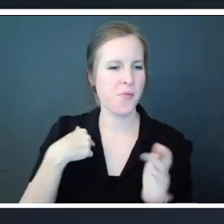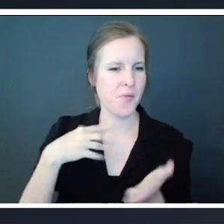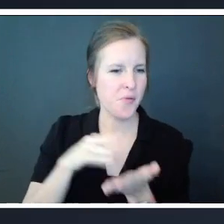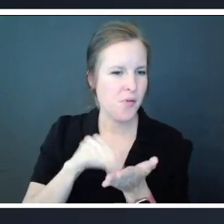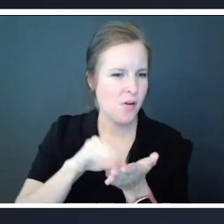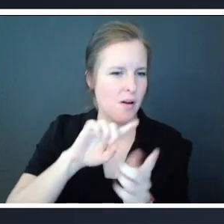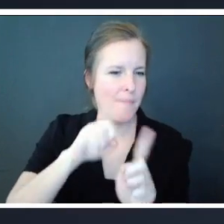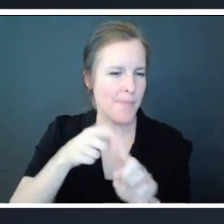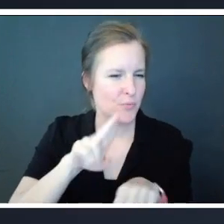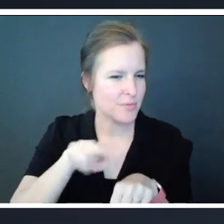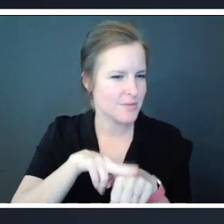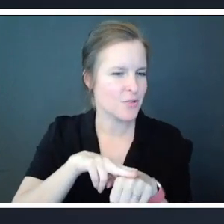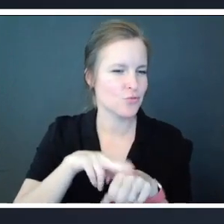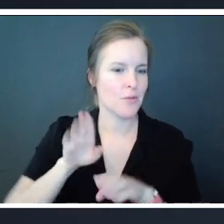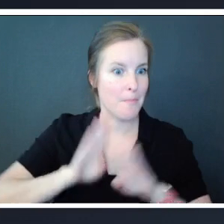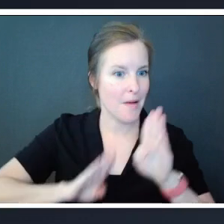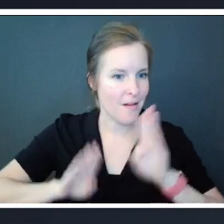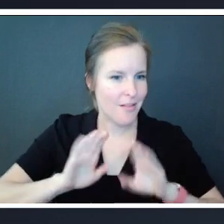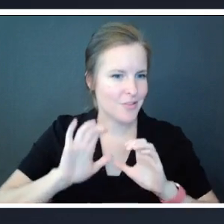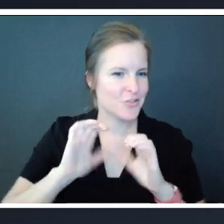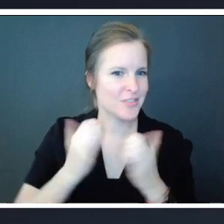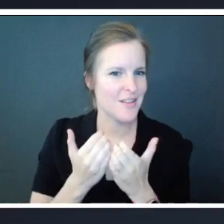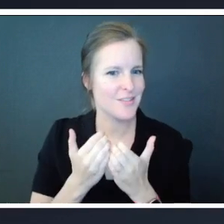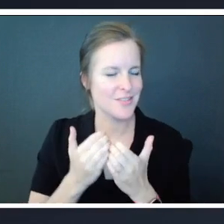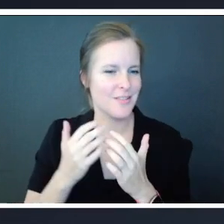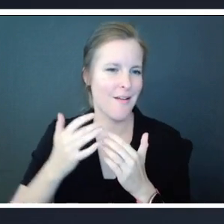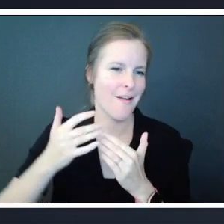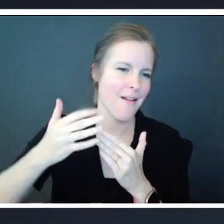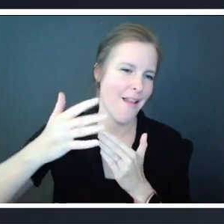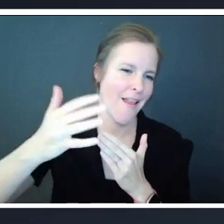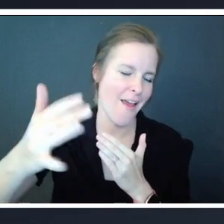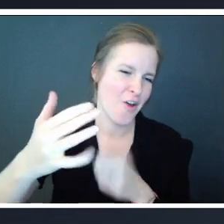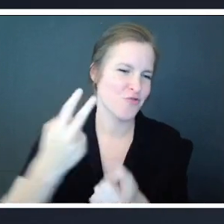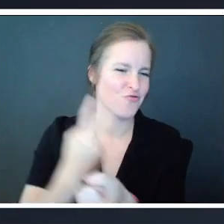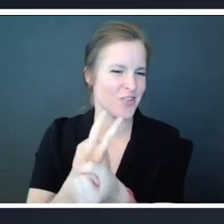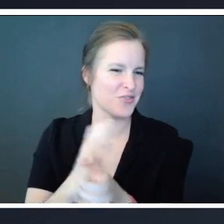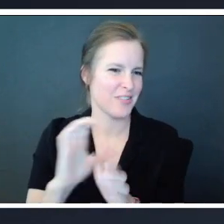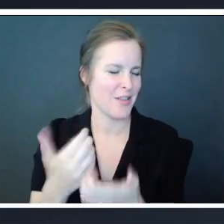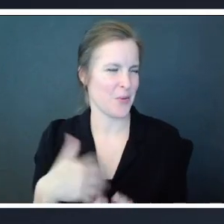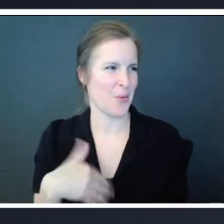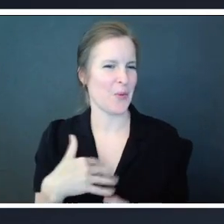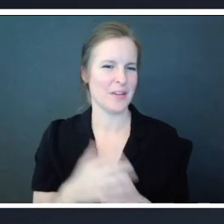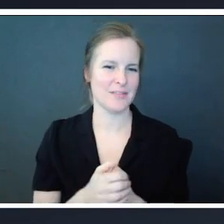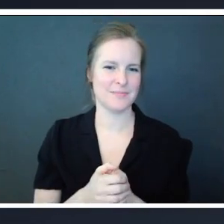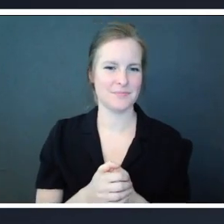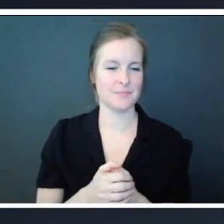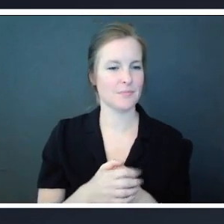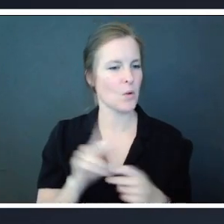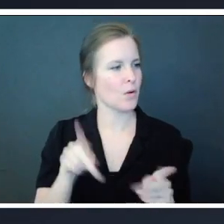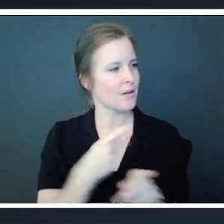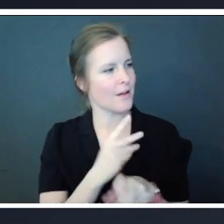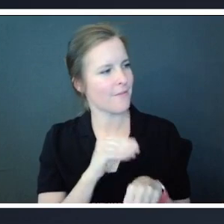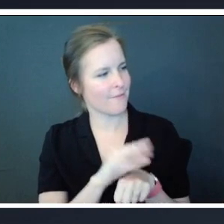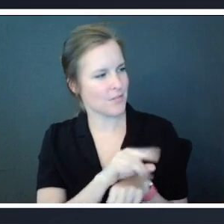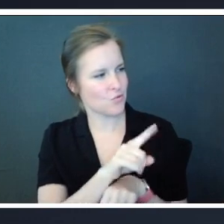and eventually graduate degrees. Erica: What advice do you have for students who might be interested in this career? Mel: I would say find something